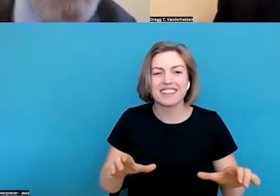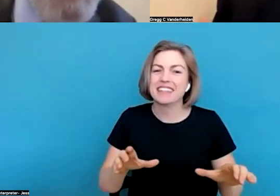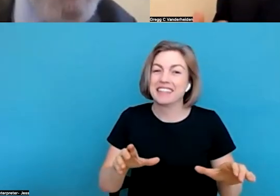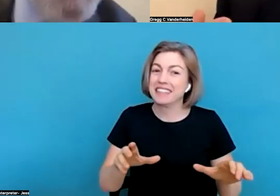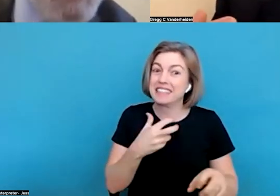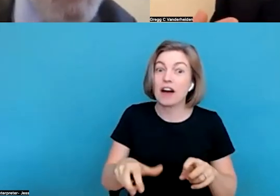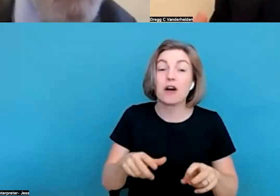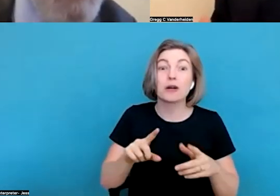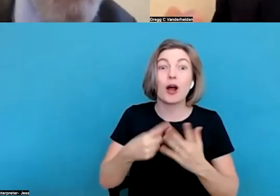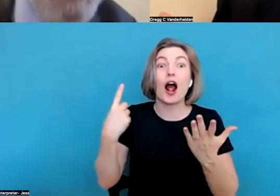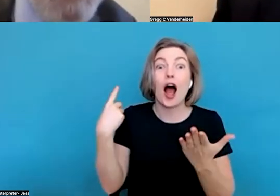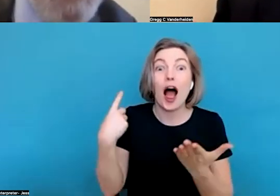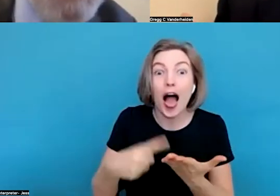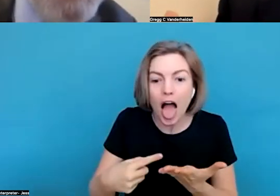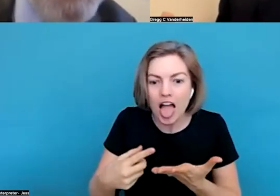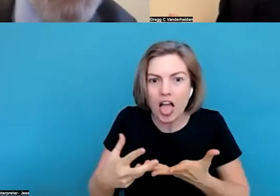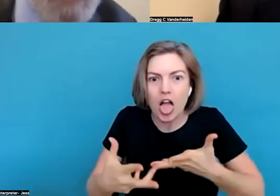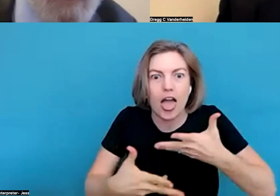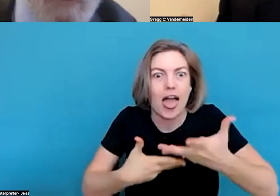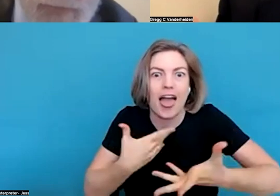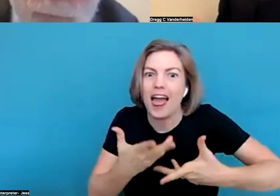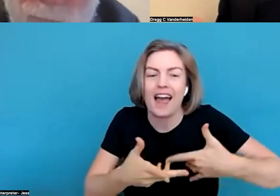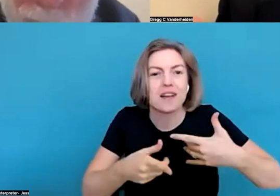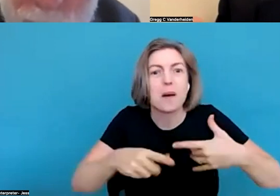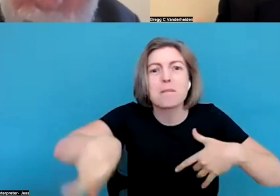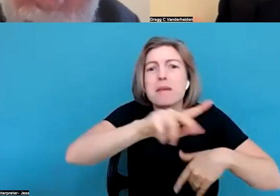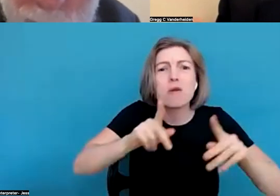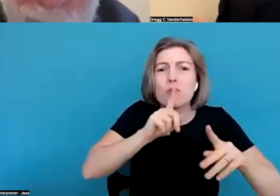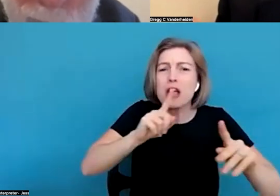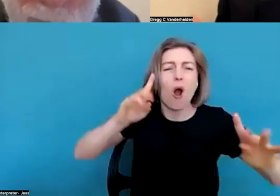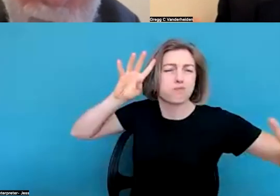talking about these things, with a whole bunch of the really creative people that we have today,